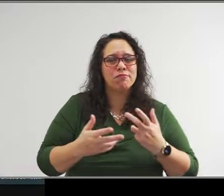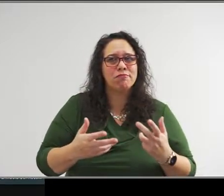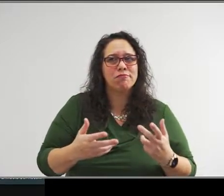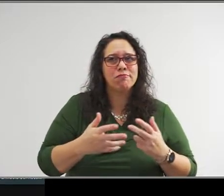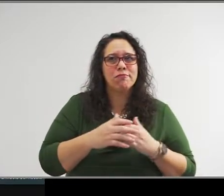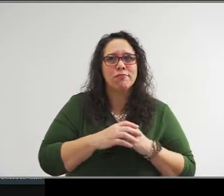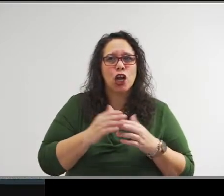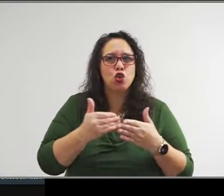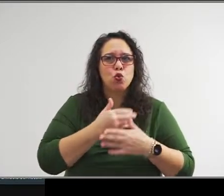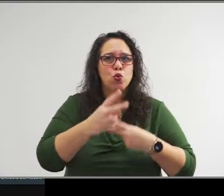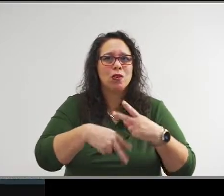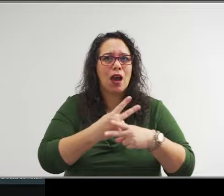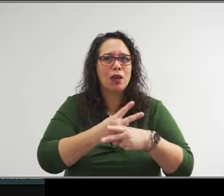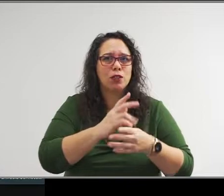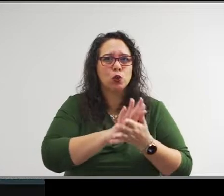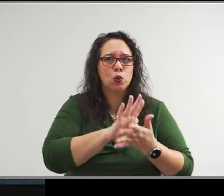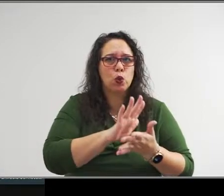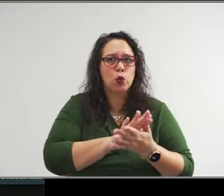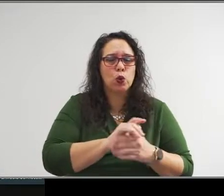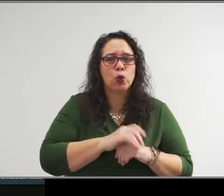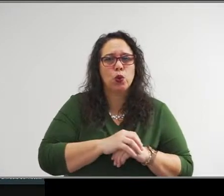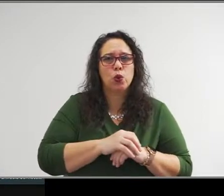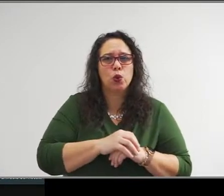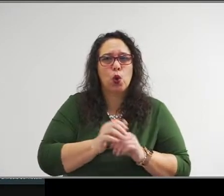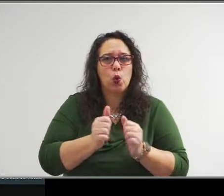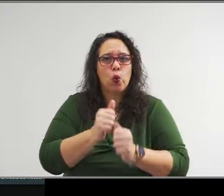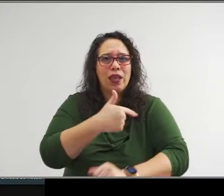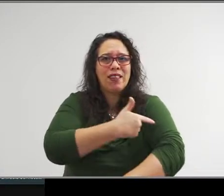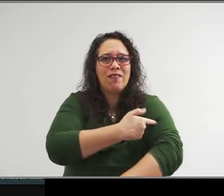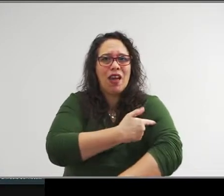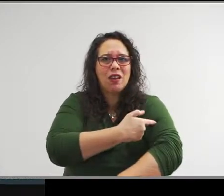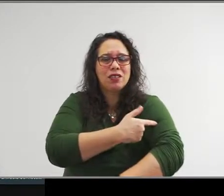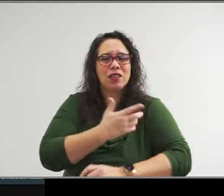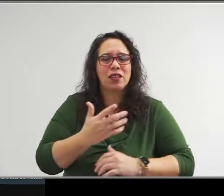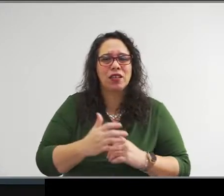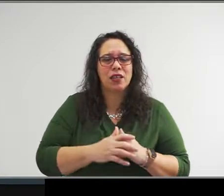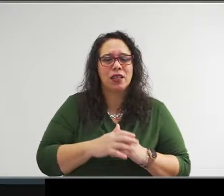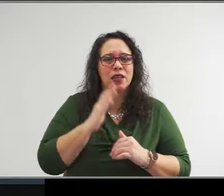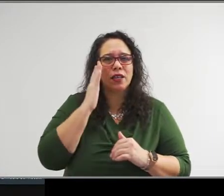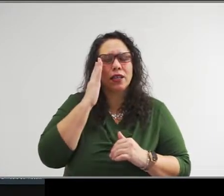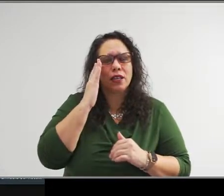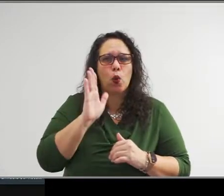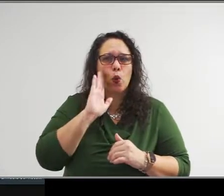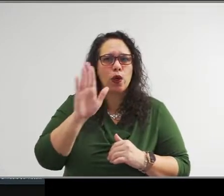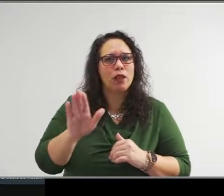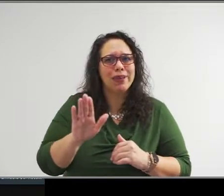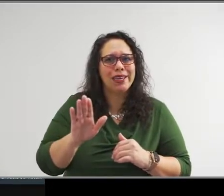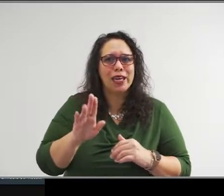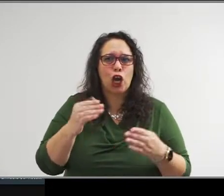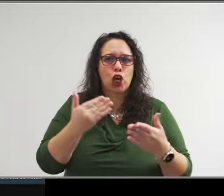Even with vaccinations, we would have a new norm, let's charter our course now.